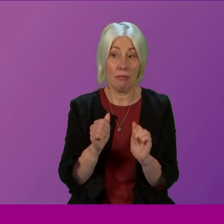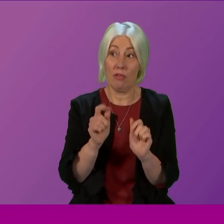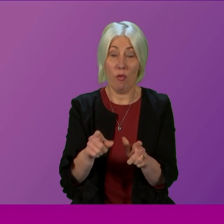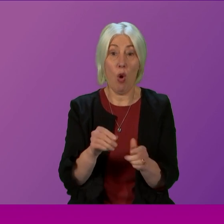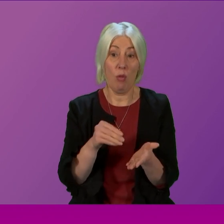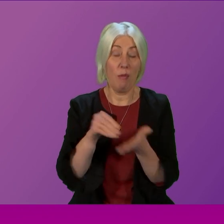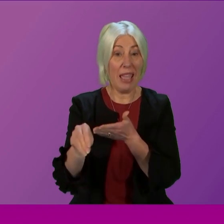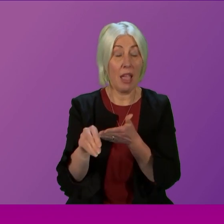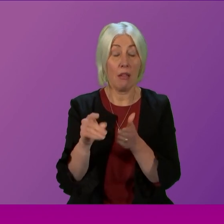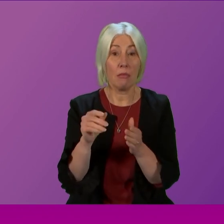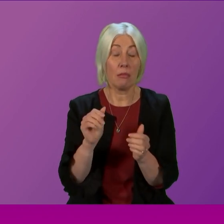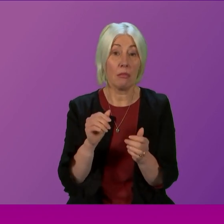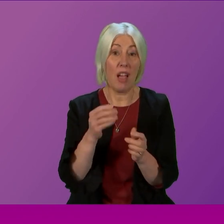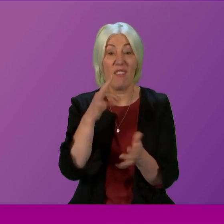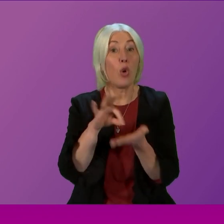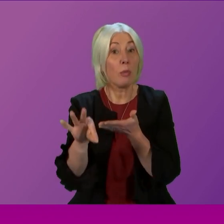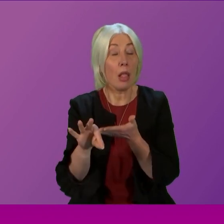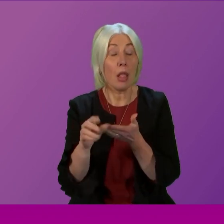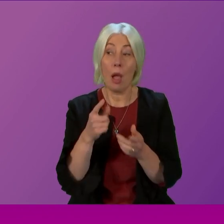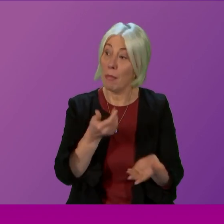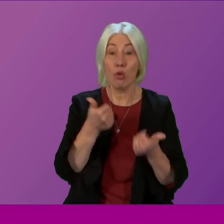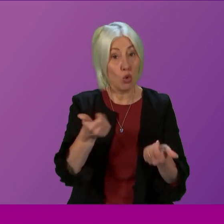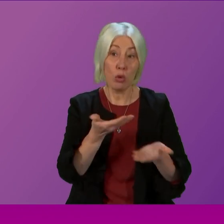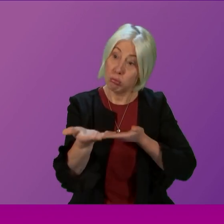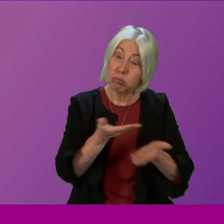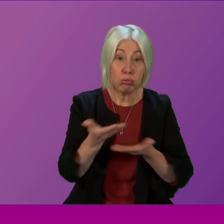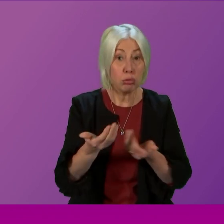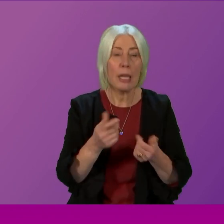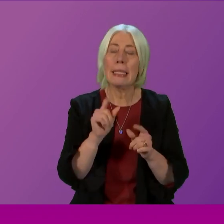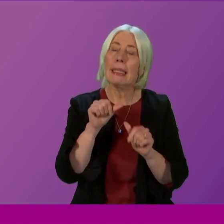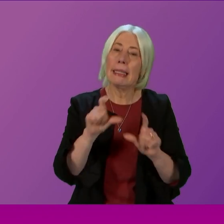That dialogue has been constructive. There still remains a gap between